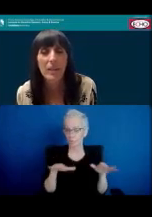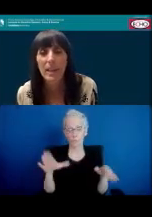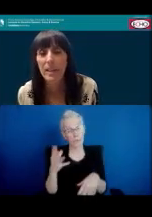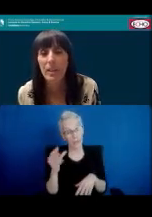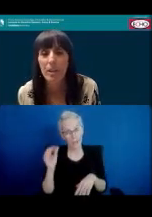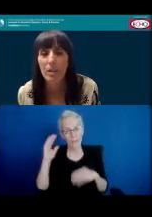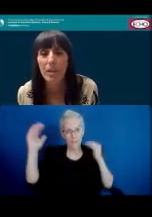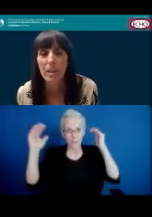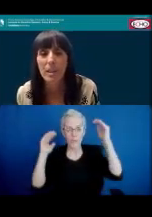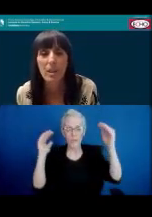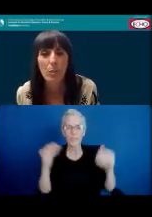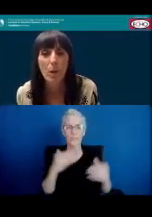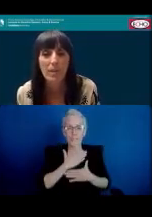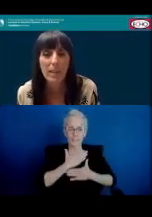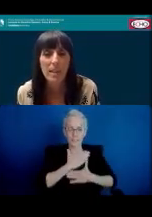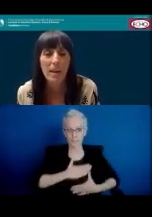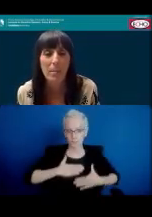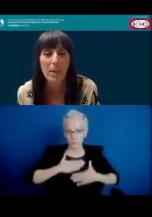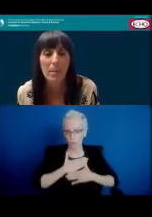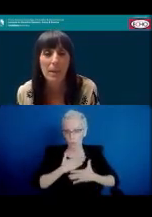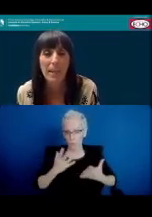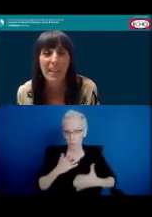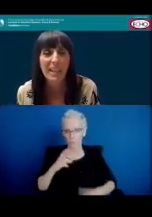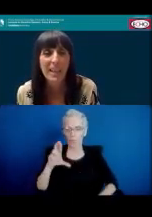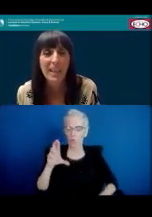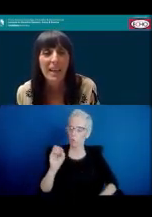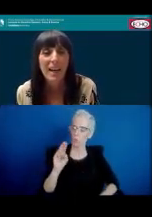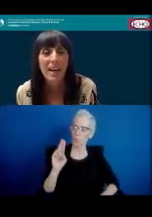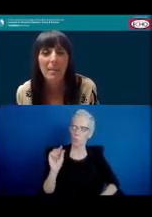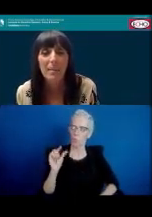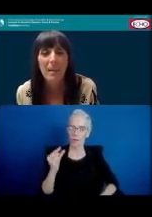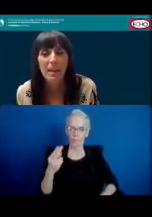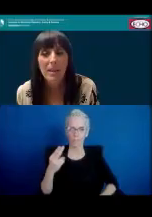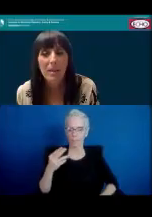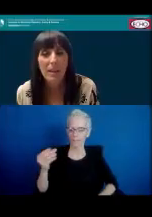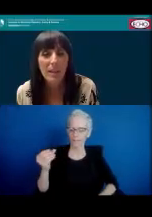like to do is this rough and tumble play. And the rough and